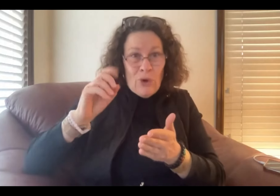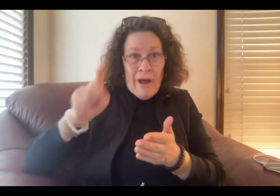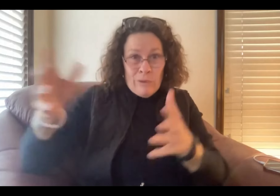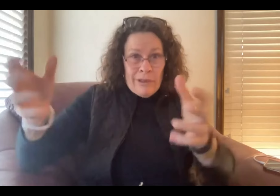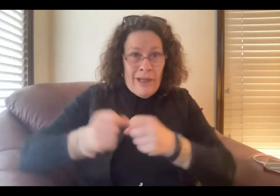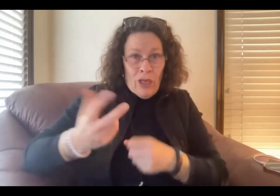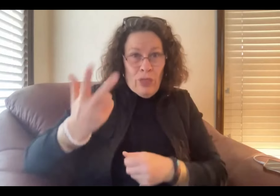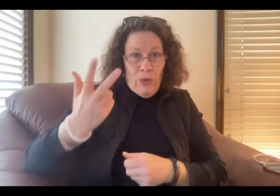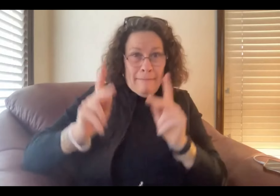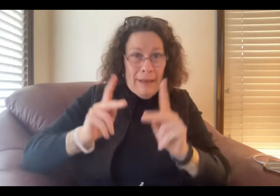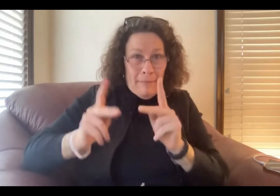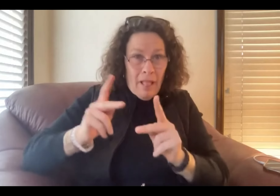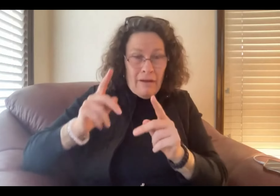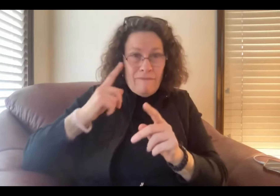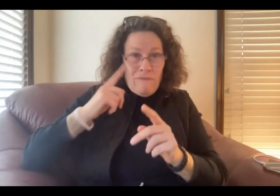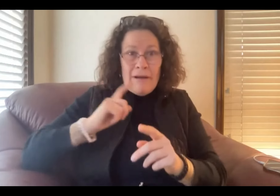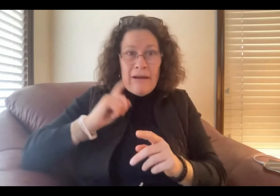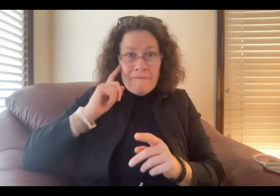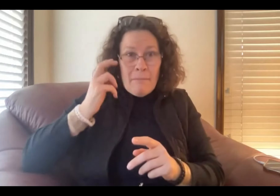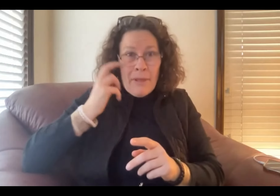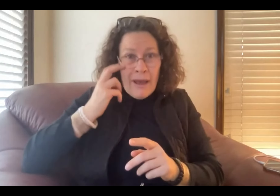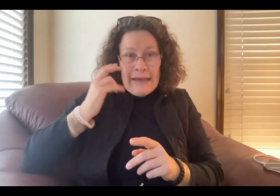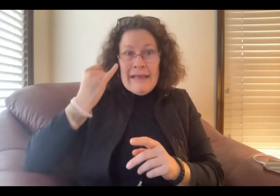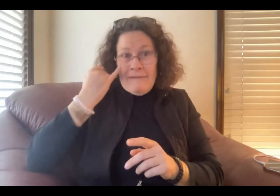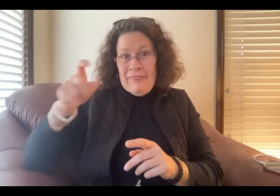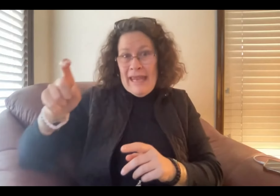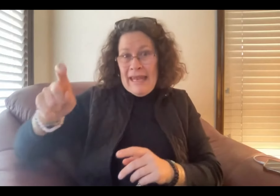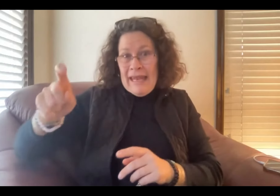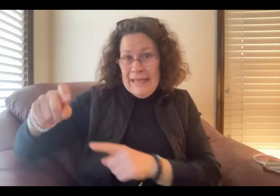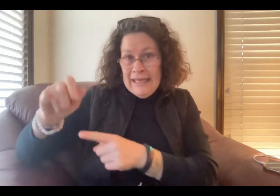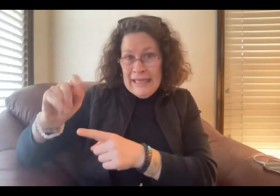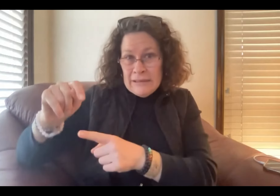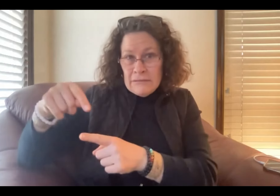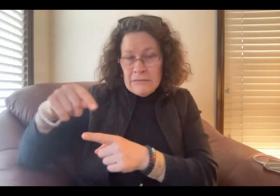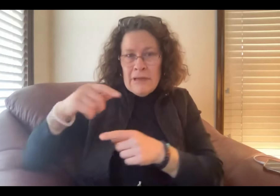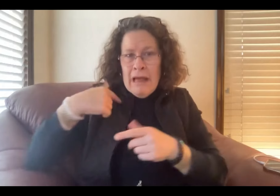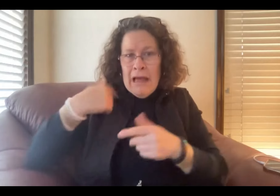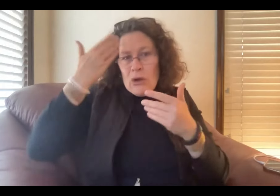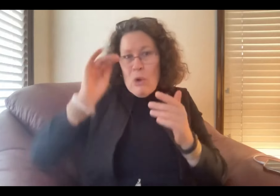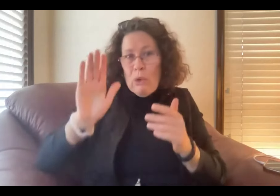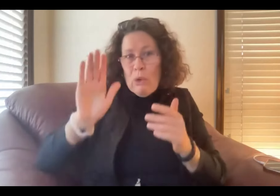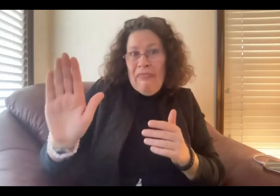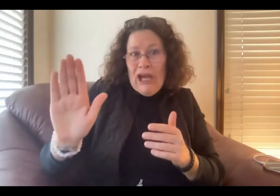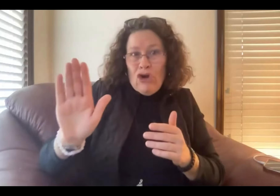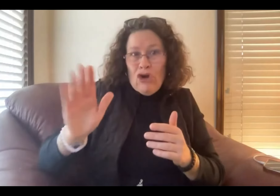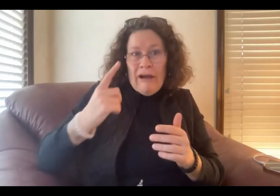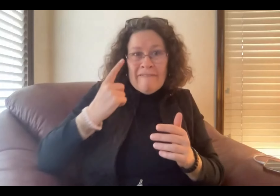special? Would we have to get three people? For Deaf/blind if they need it. I don't know